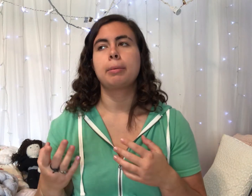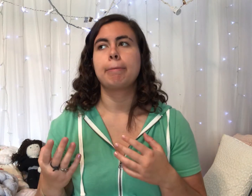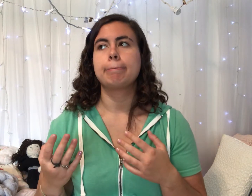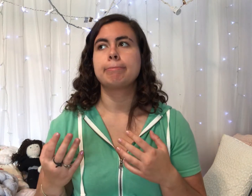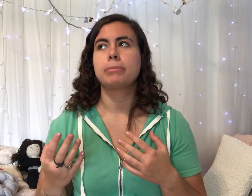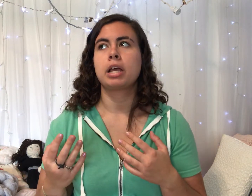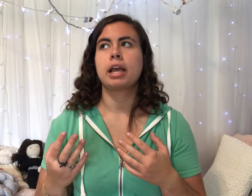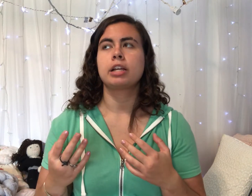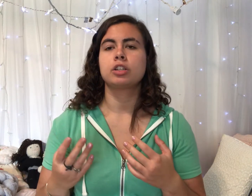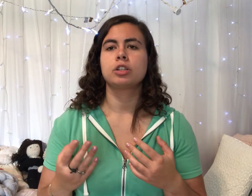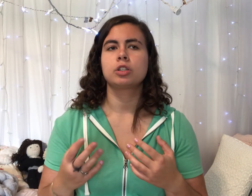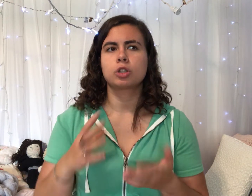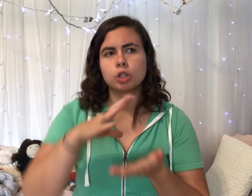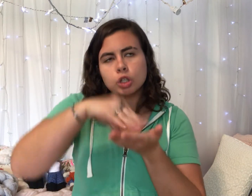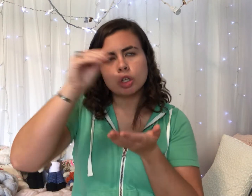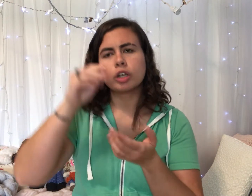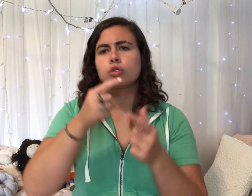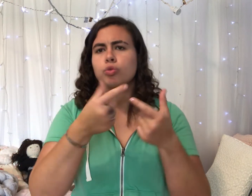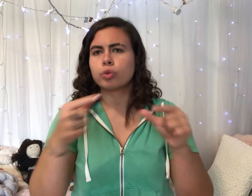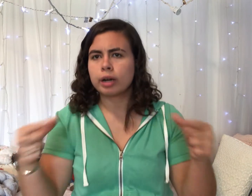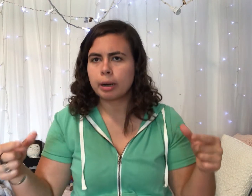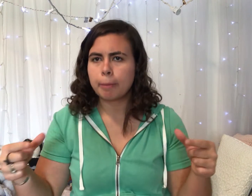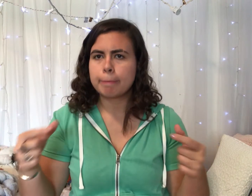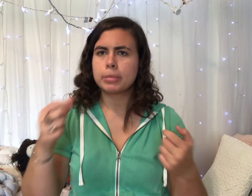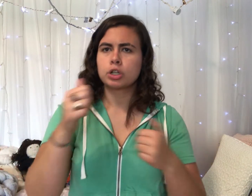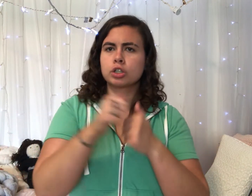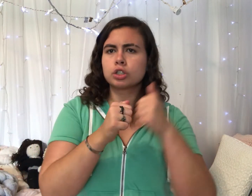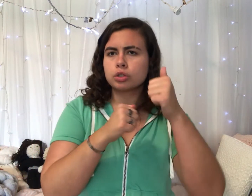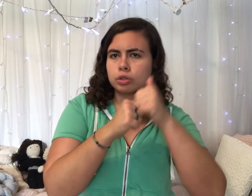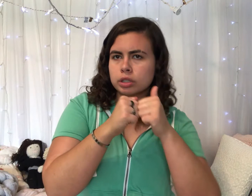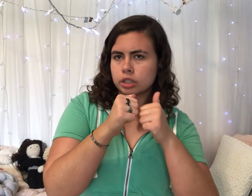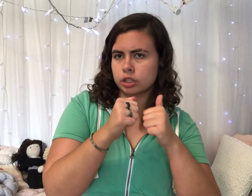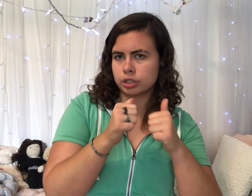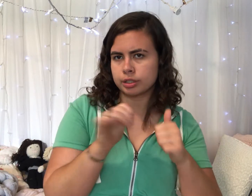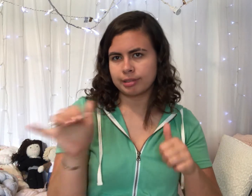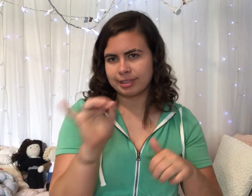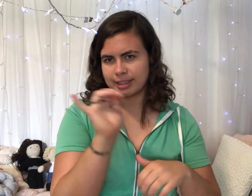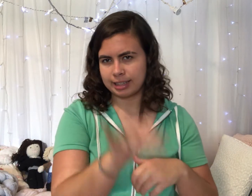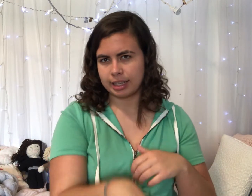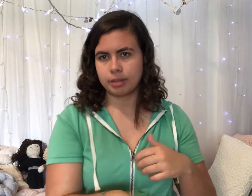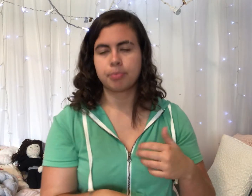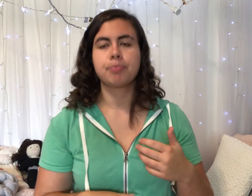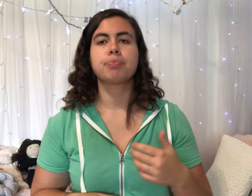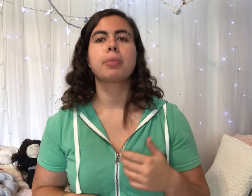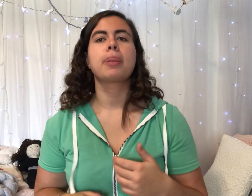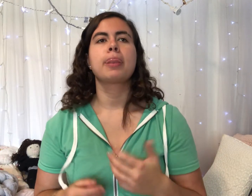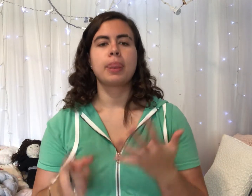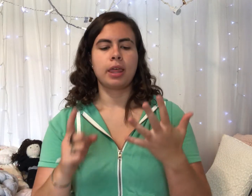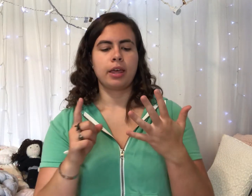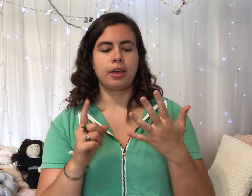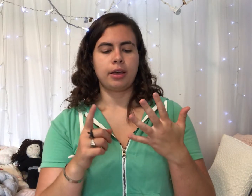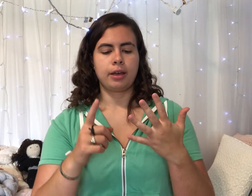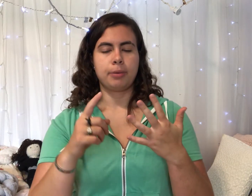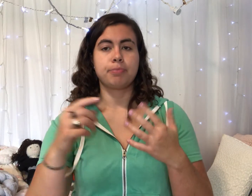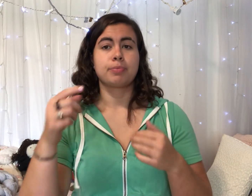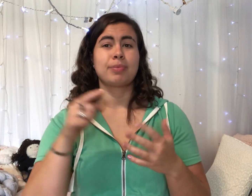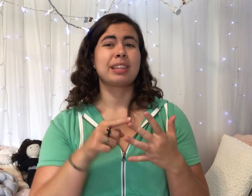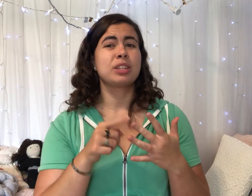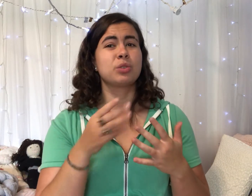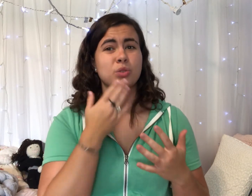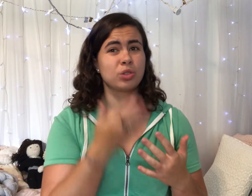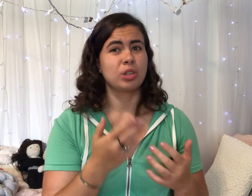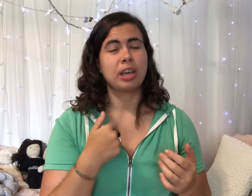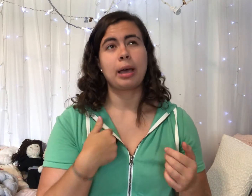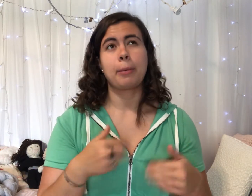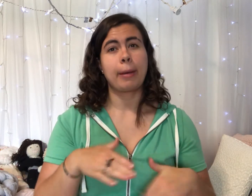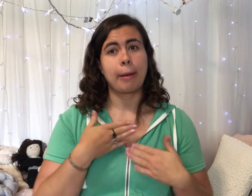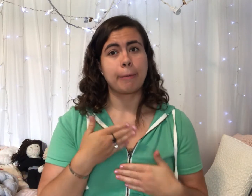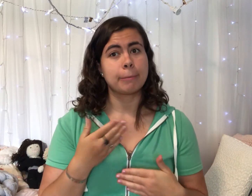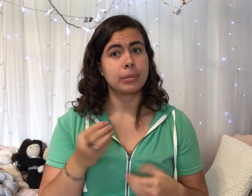learning grammar, sentence structure, things like that. It's a good class and I'm glad I'm in it because